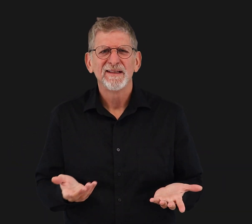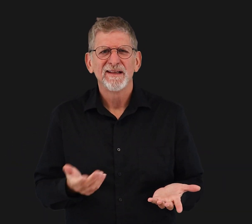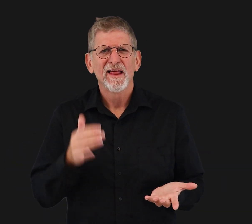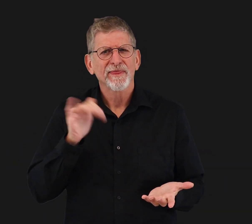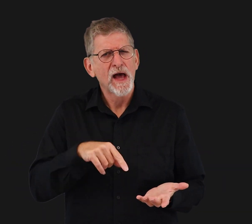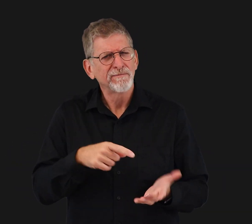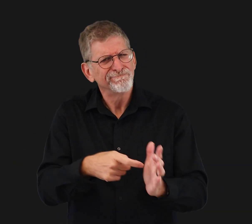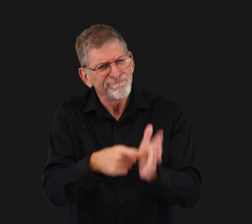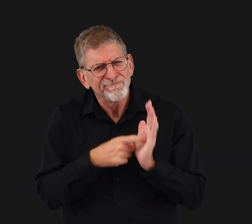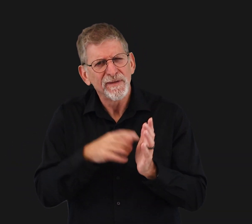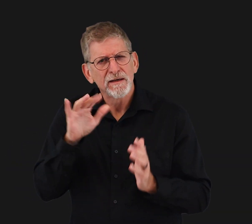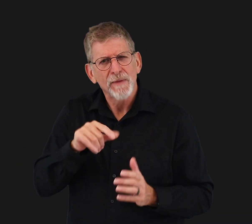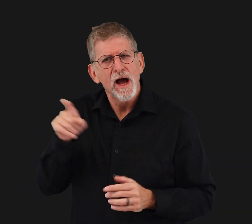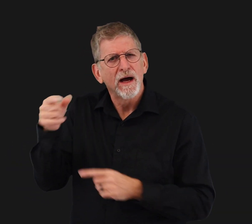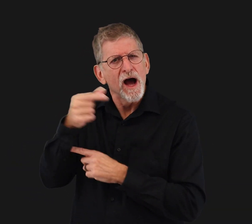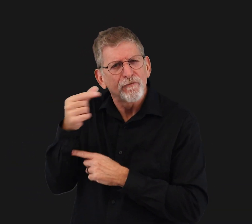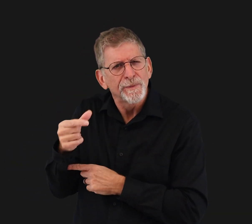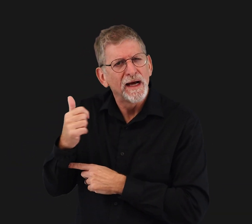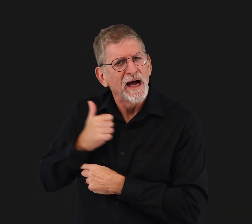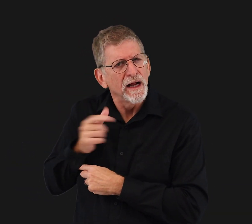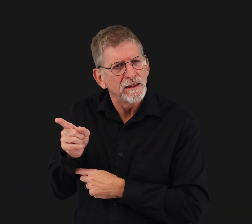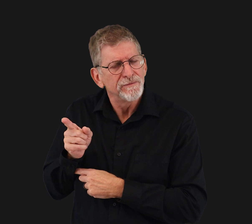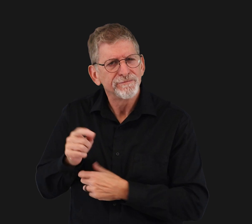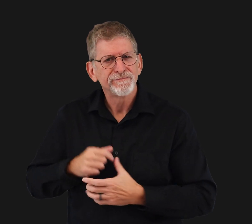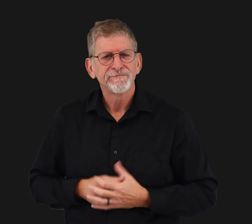some of which are mandated by the Government of Canada